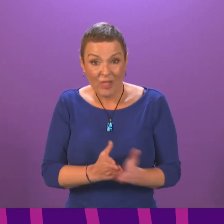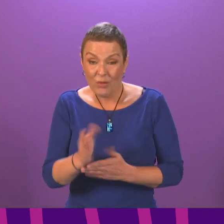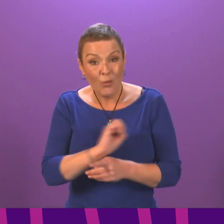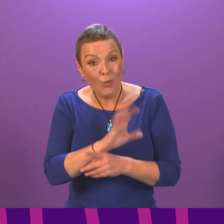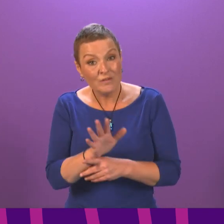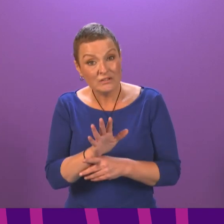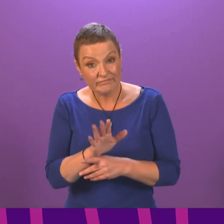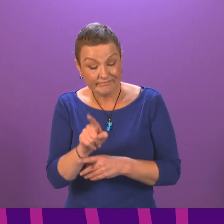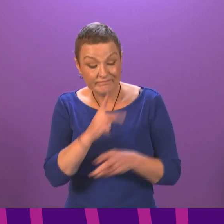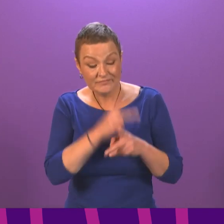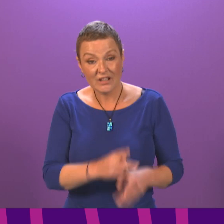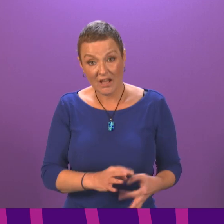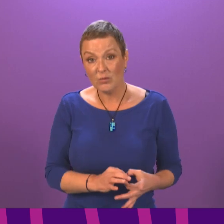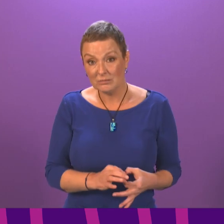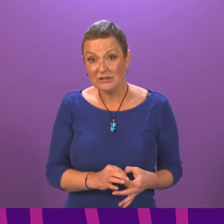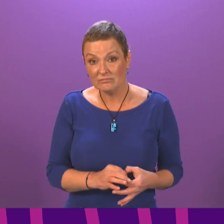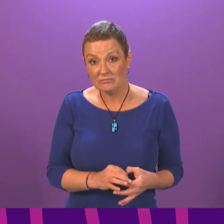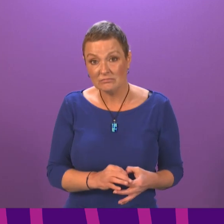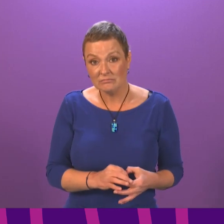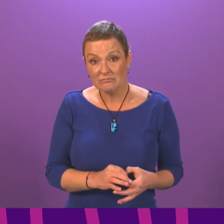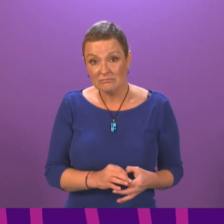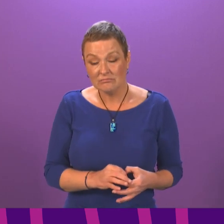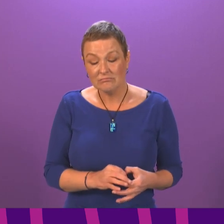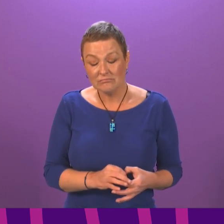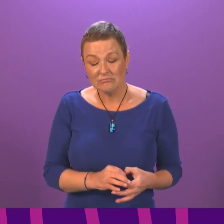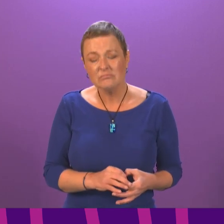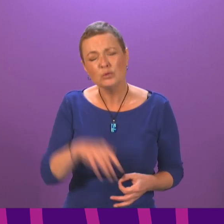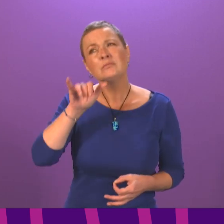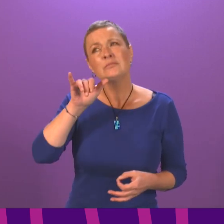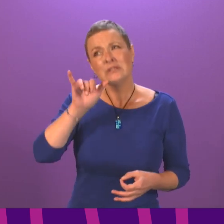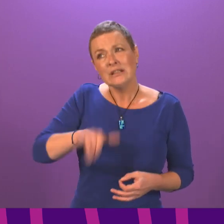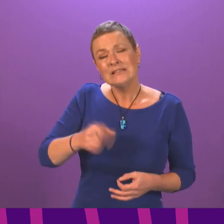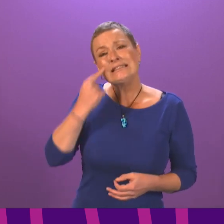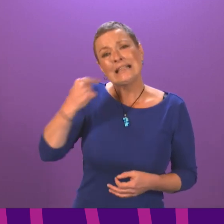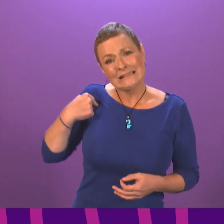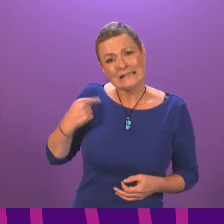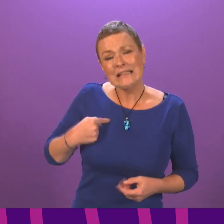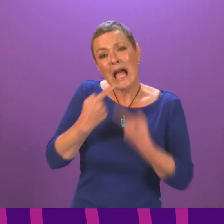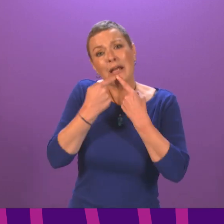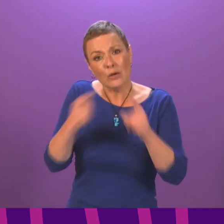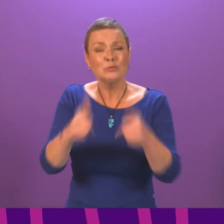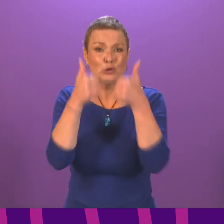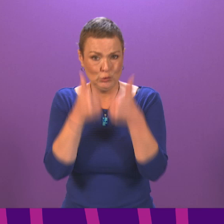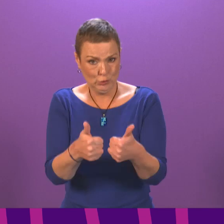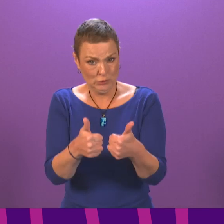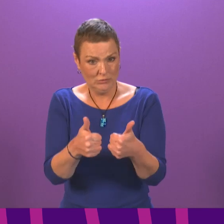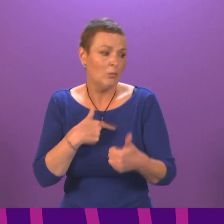care homes. We welcome yesterday’s announcement that the Government will, at last, introduce testing